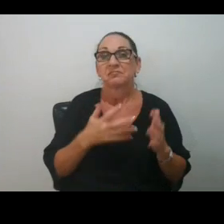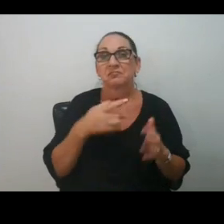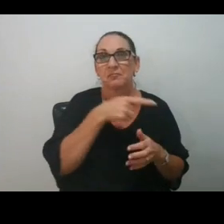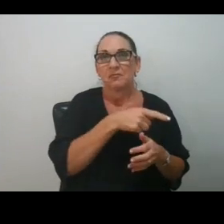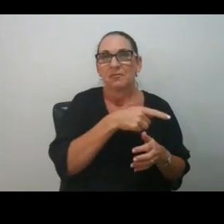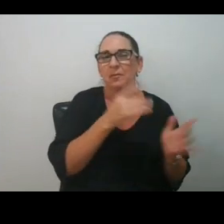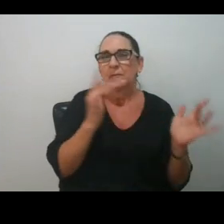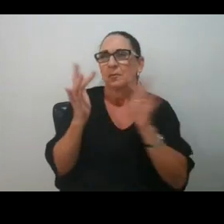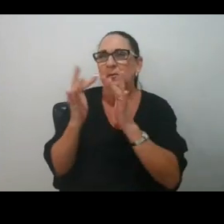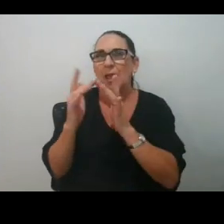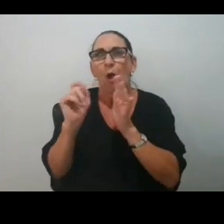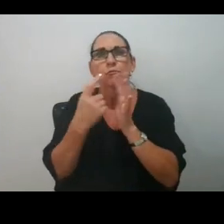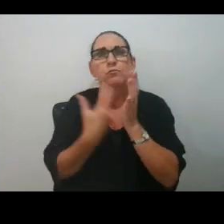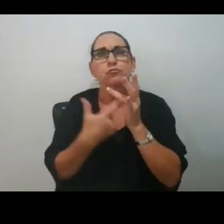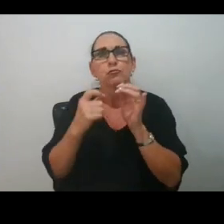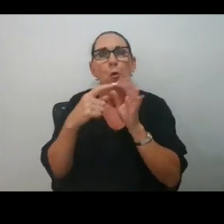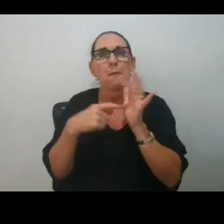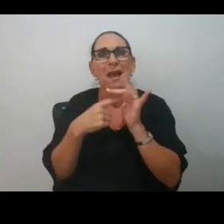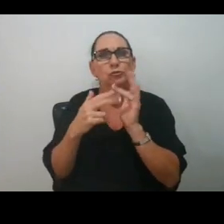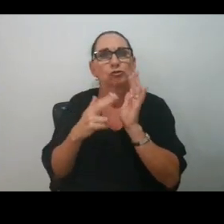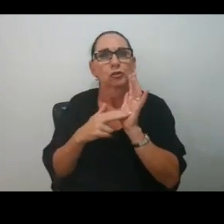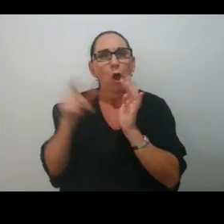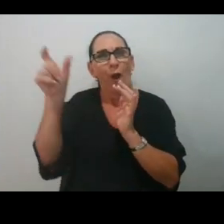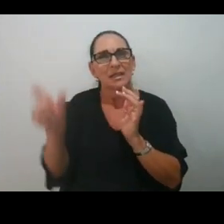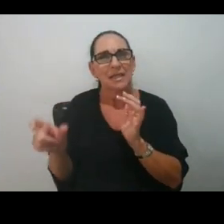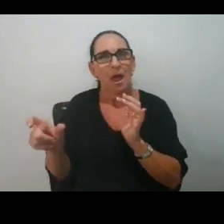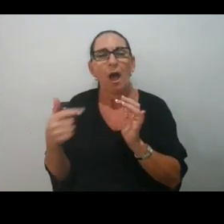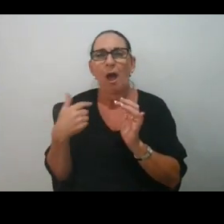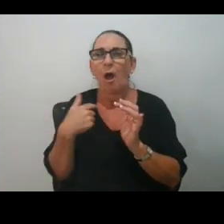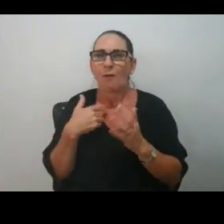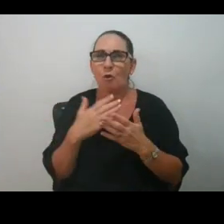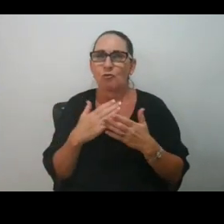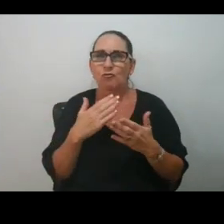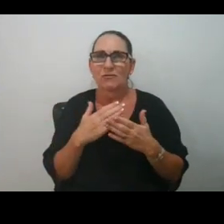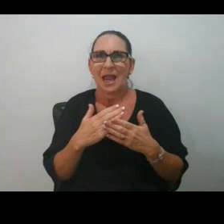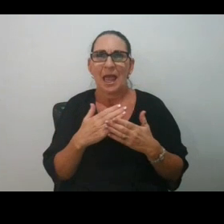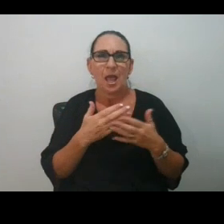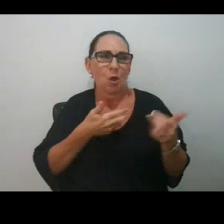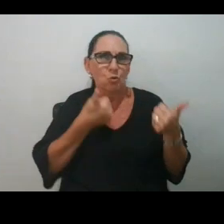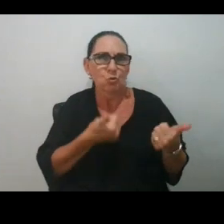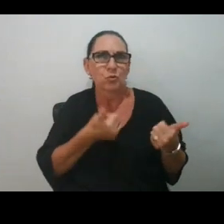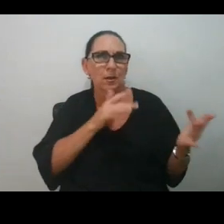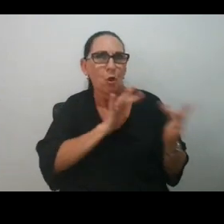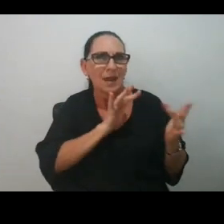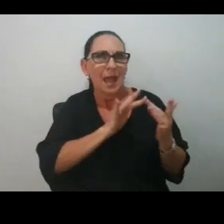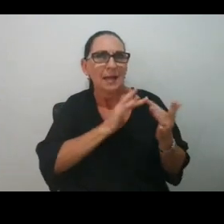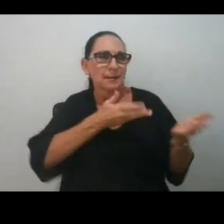had really good rapport with this participant so he was engaging with us and engaging well um so